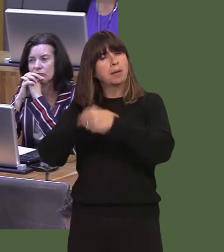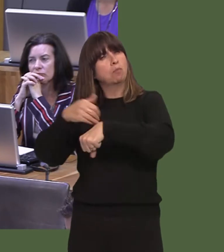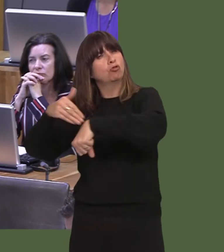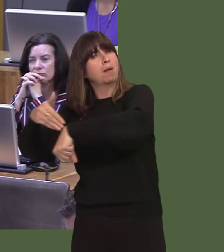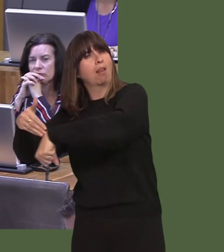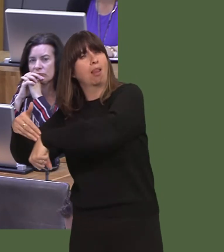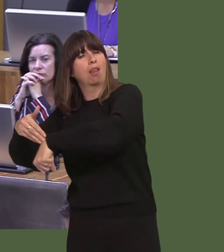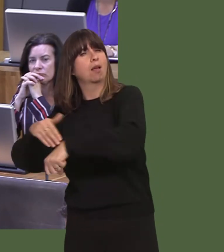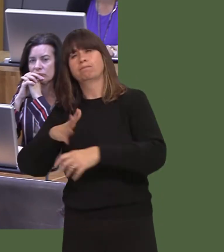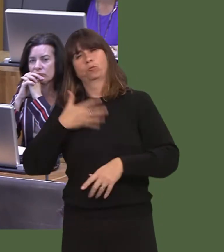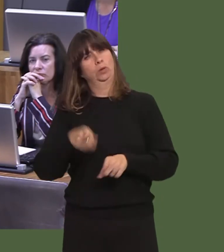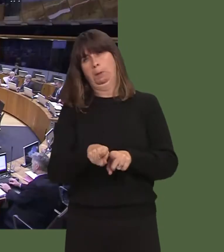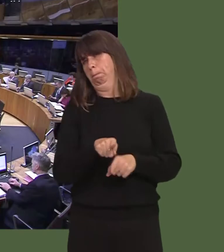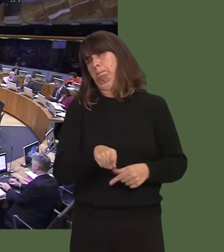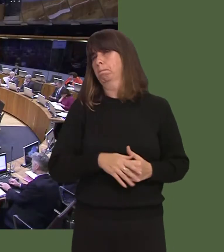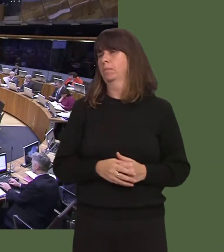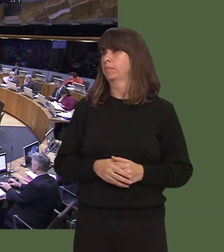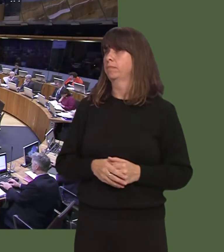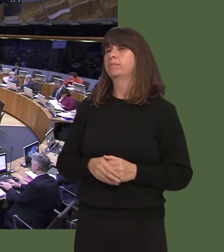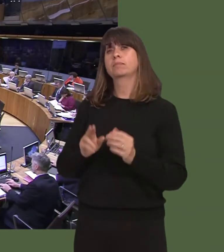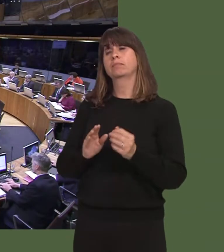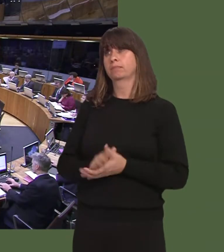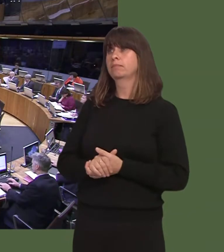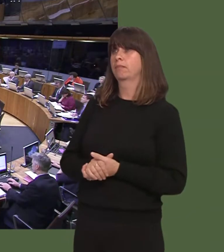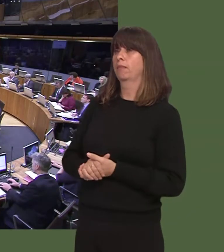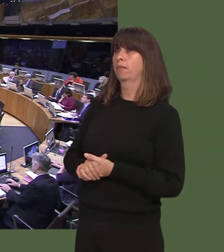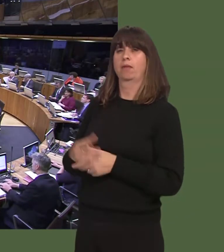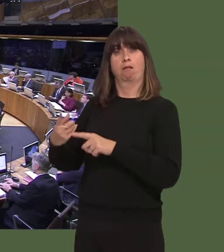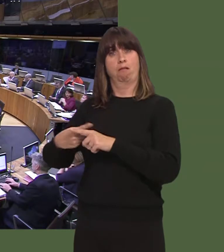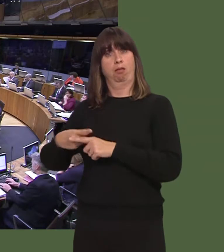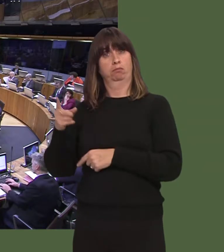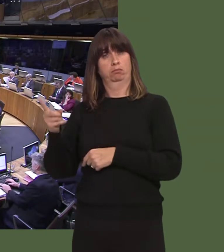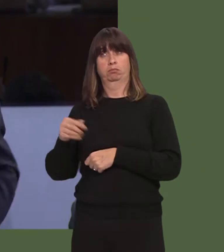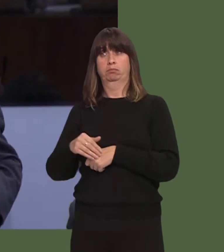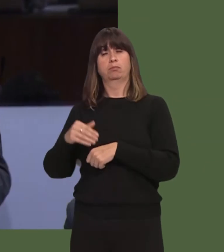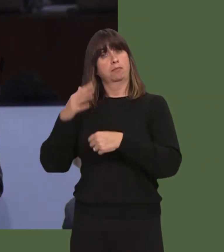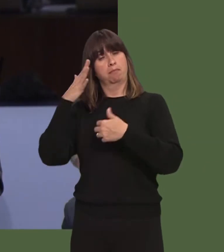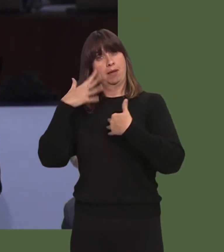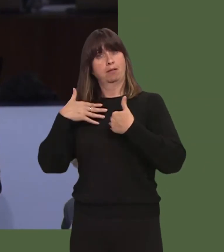Mohammad Asghar (Oscar) AM: First Minister, in England, offenders with mental health problems